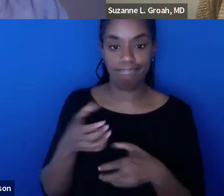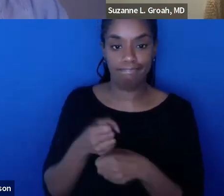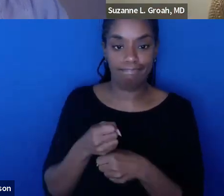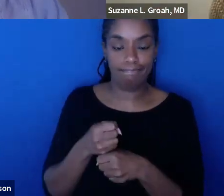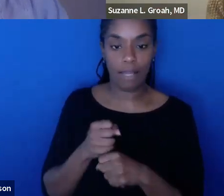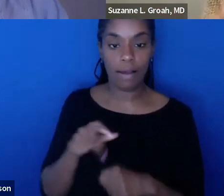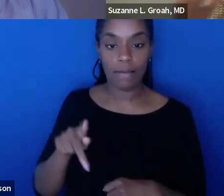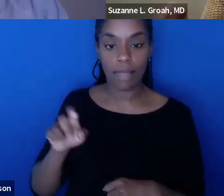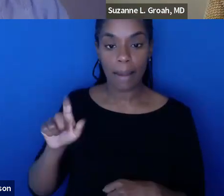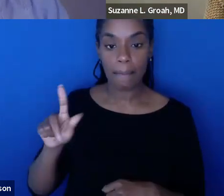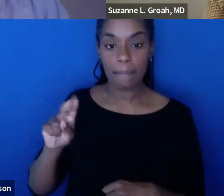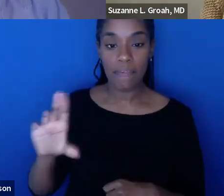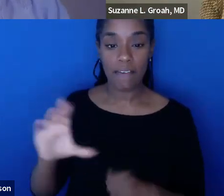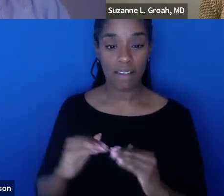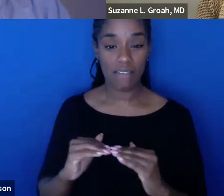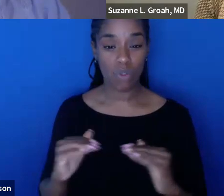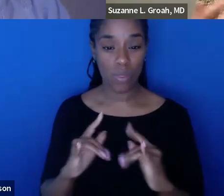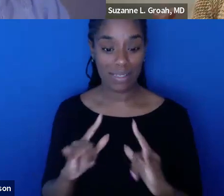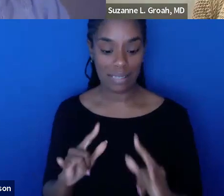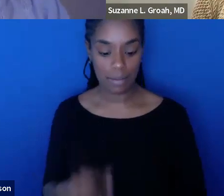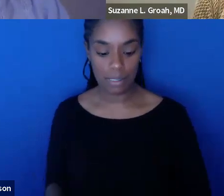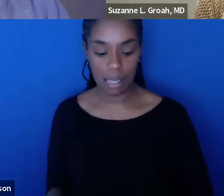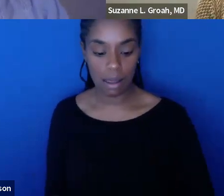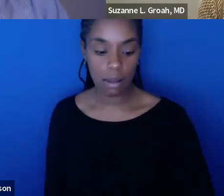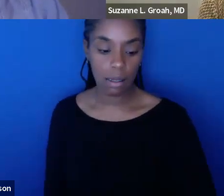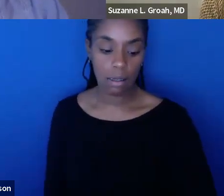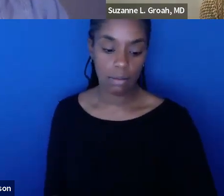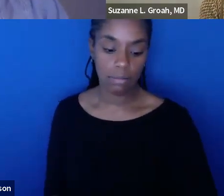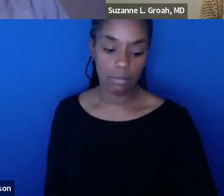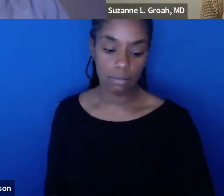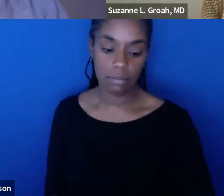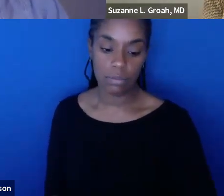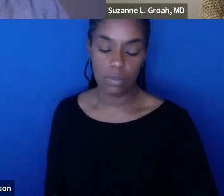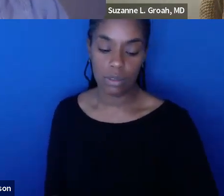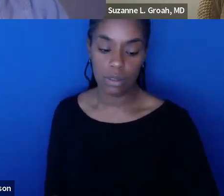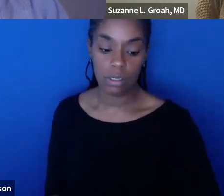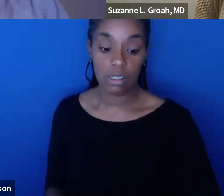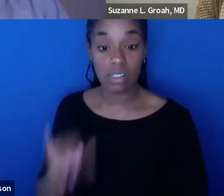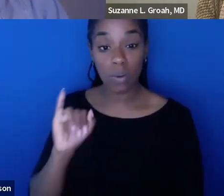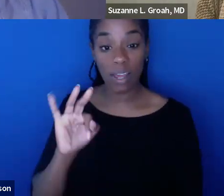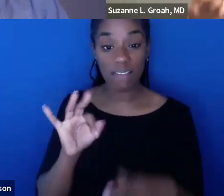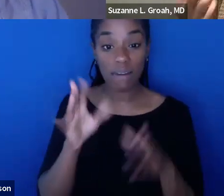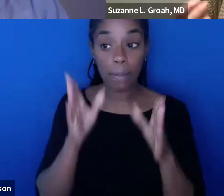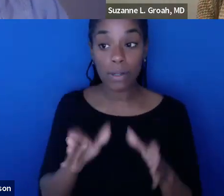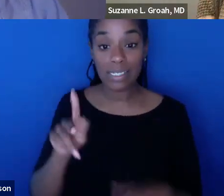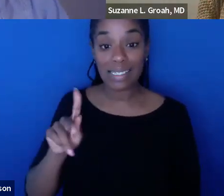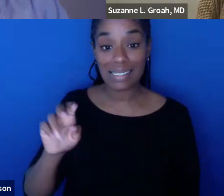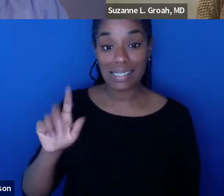So if someone's in, for example, pelvic PT and they can't seem to really get